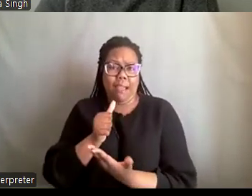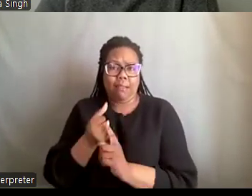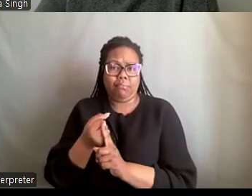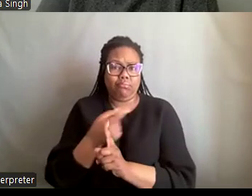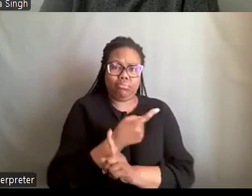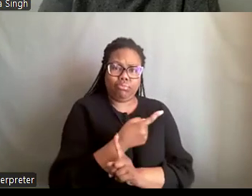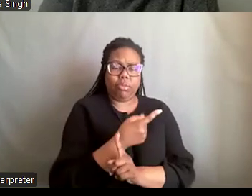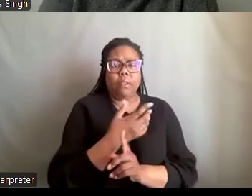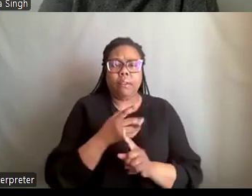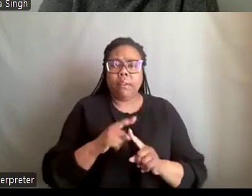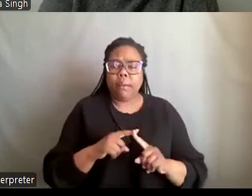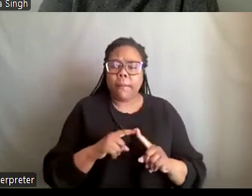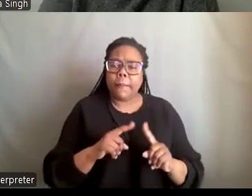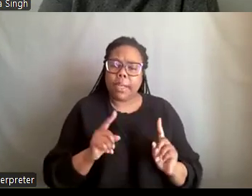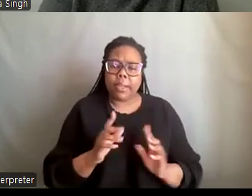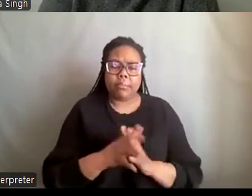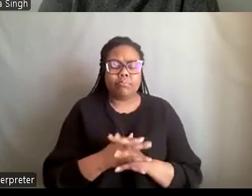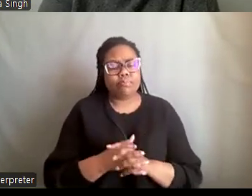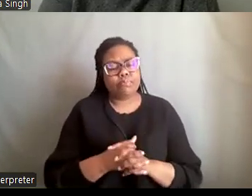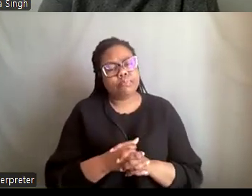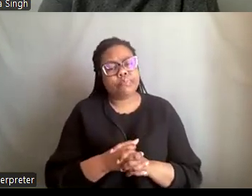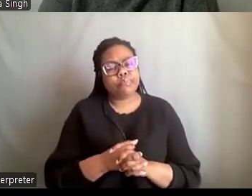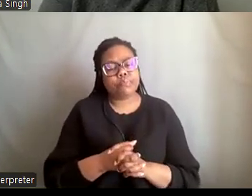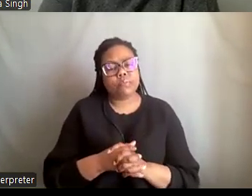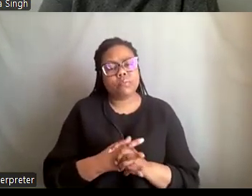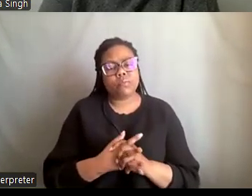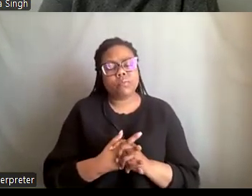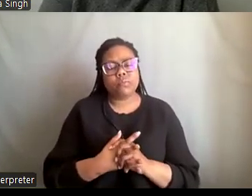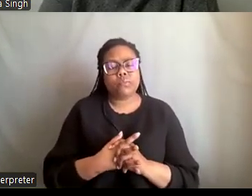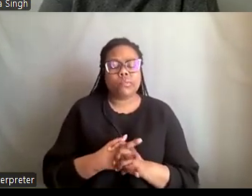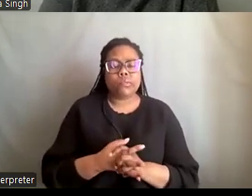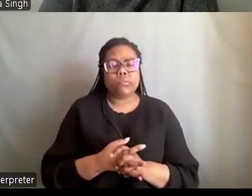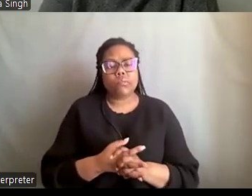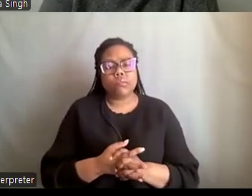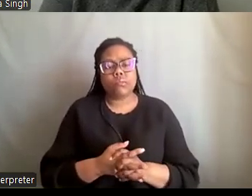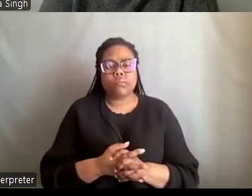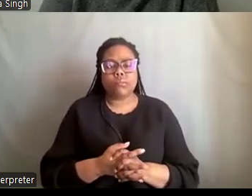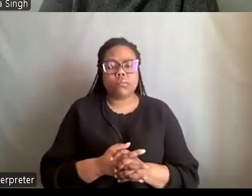But it's my way of, rather than kind of